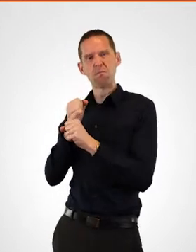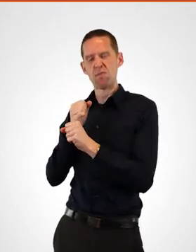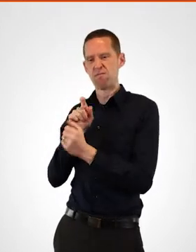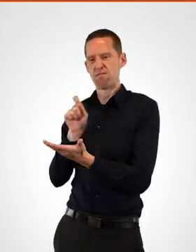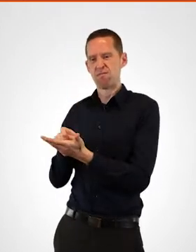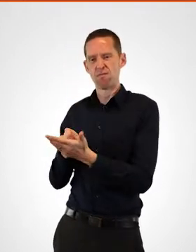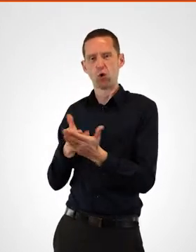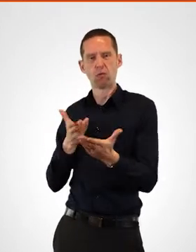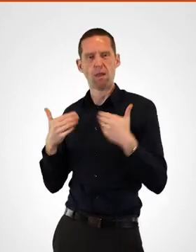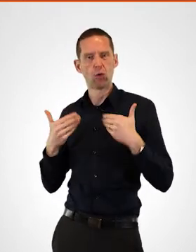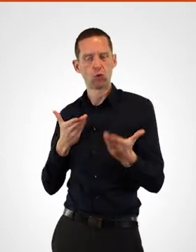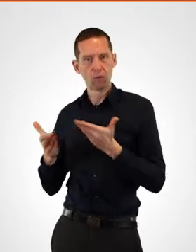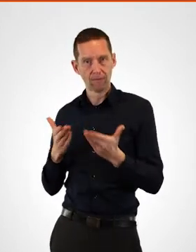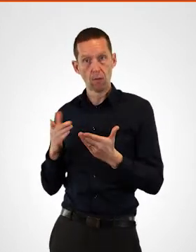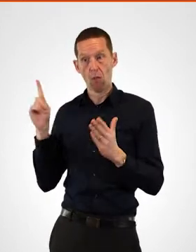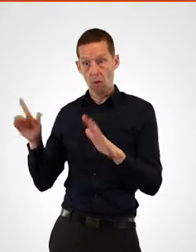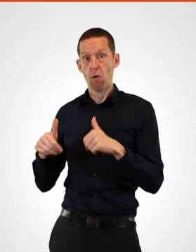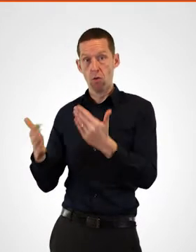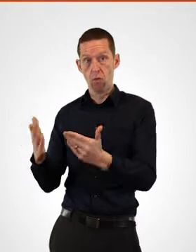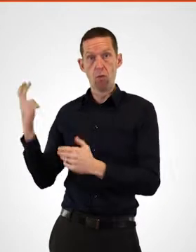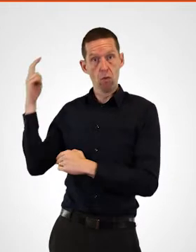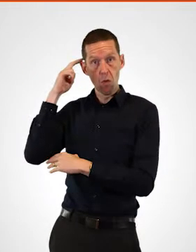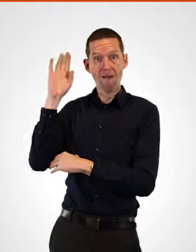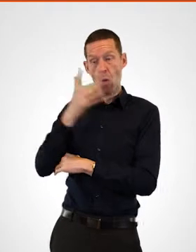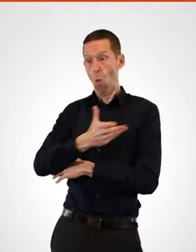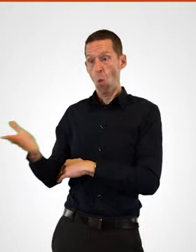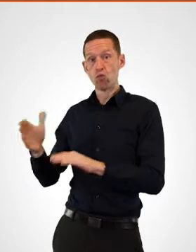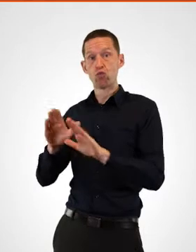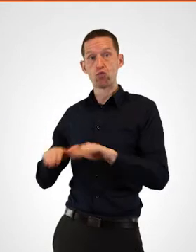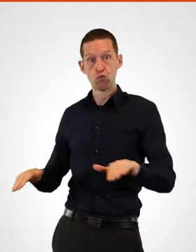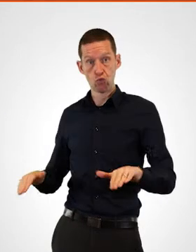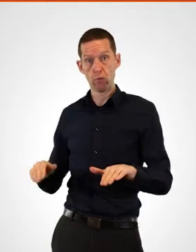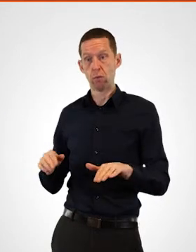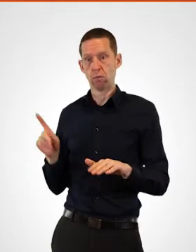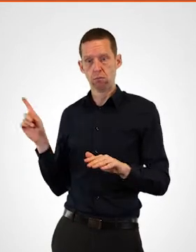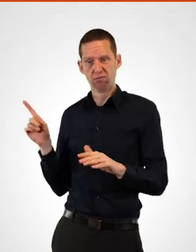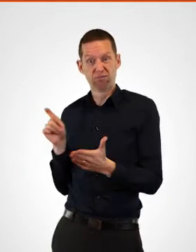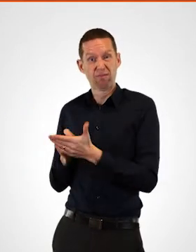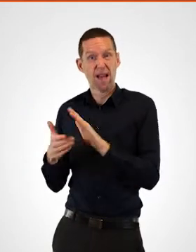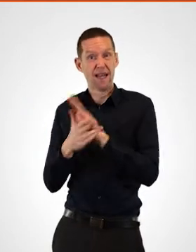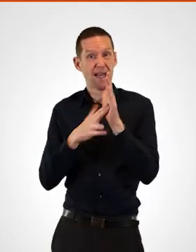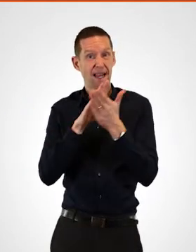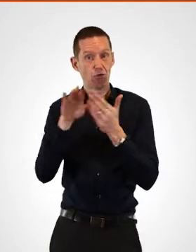the health service in fact provides implants for all children for whom they're suitable. So it's not a question at all of money